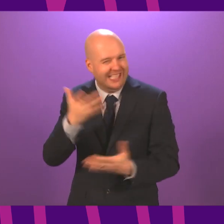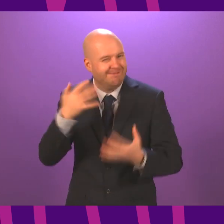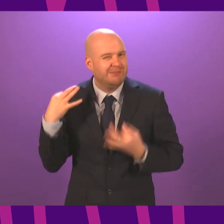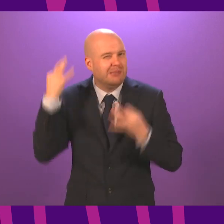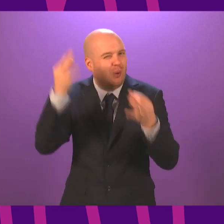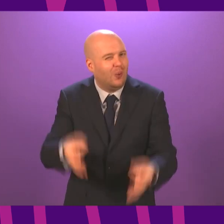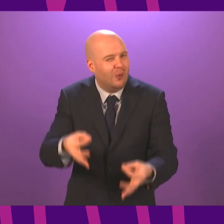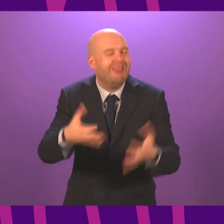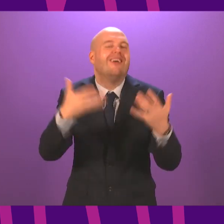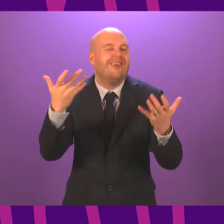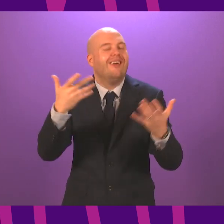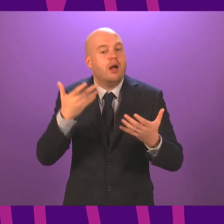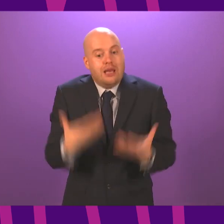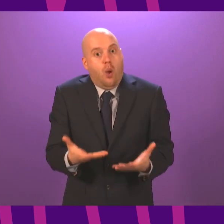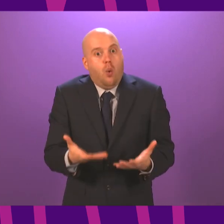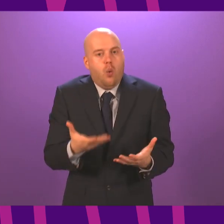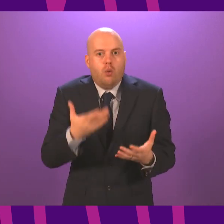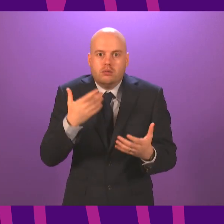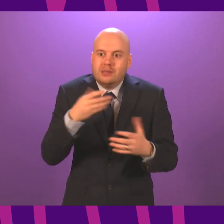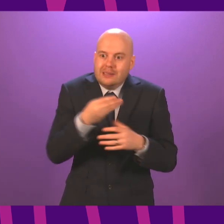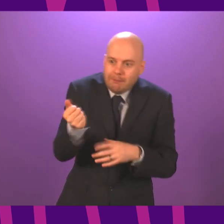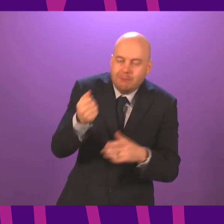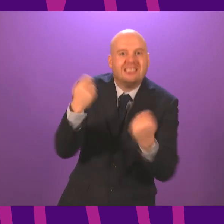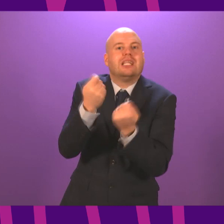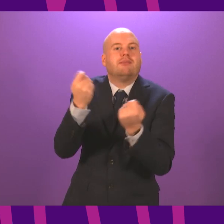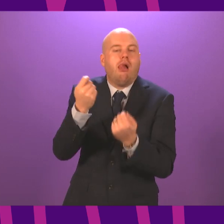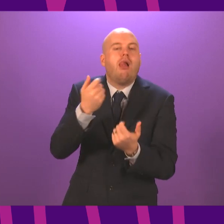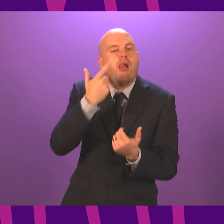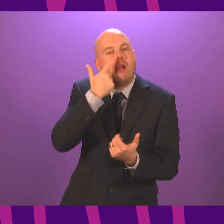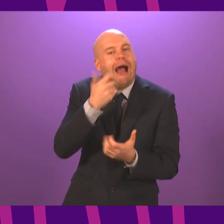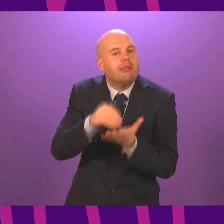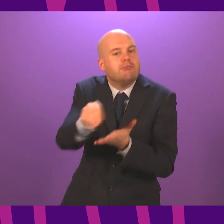We have been able to make offers to some successful candidates. We have had to make some